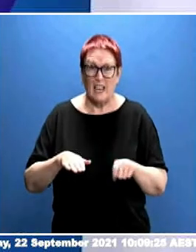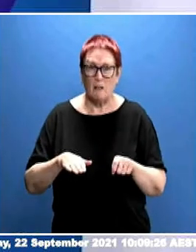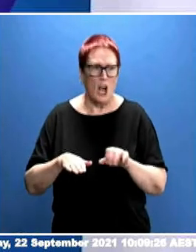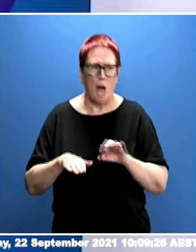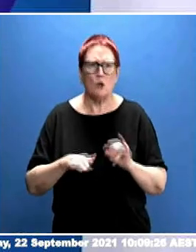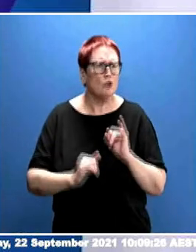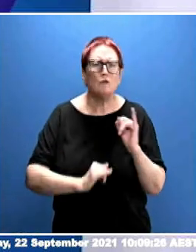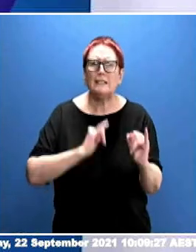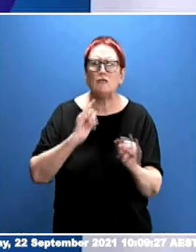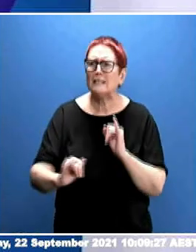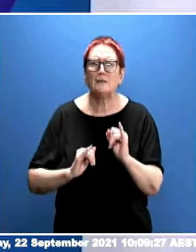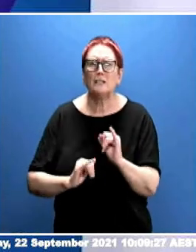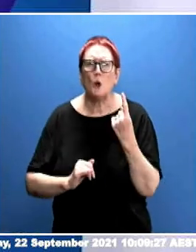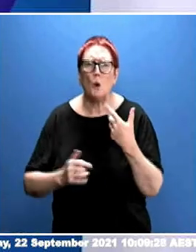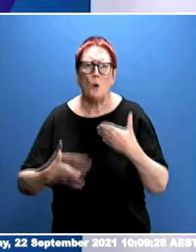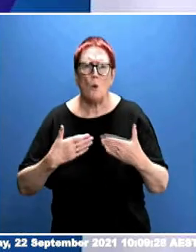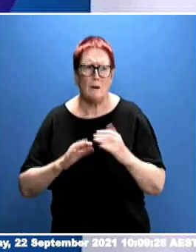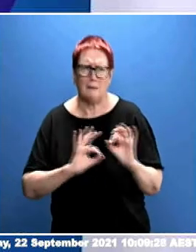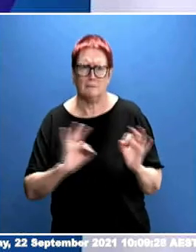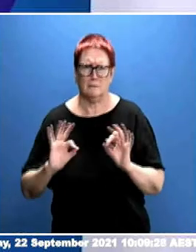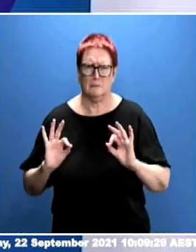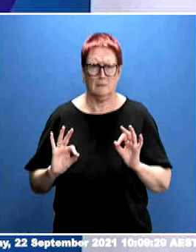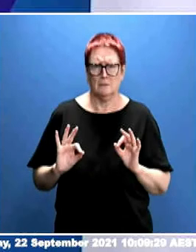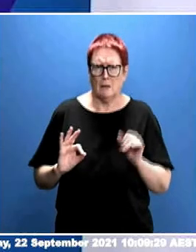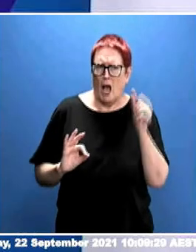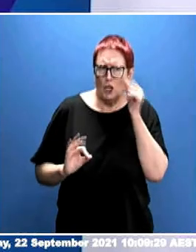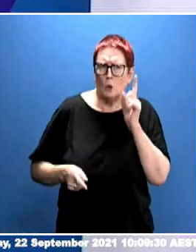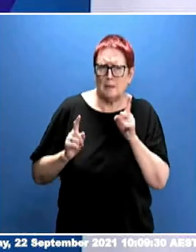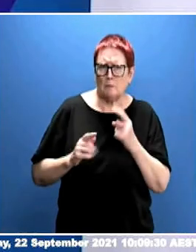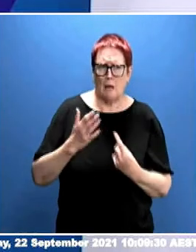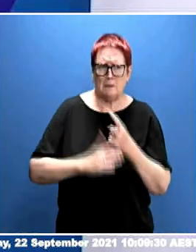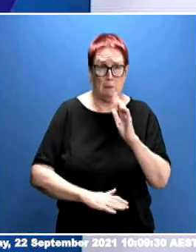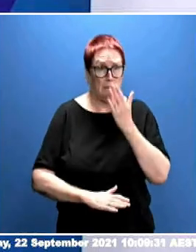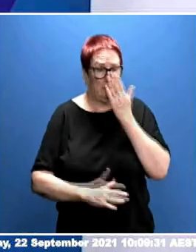critical of anybody preparing the hearings, but I understand that it can